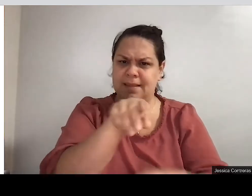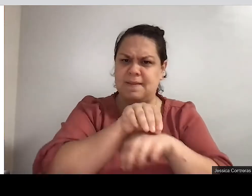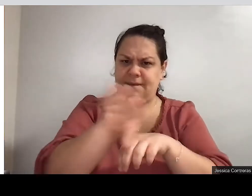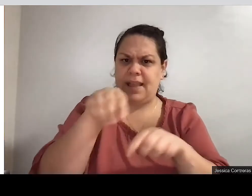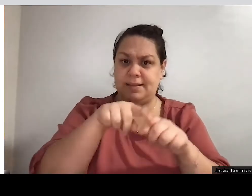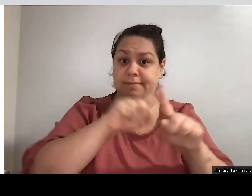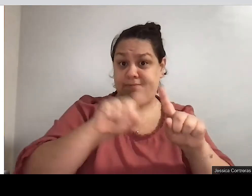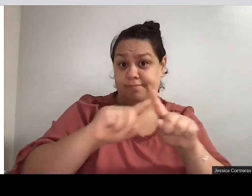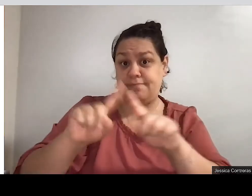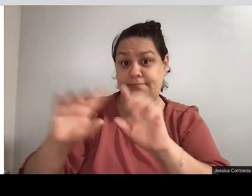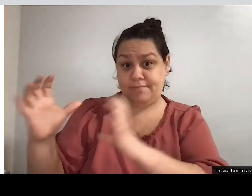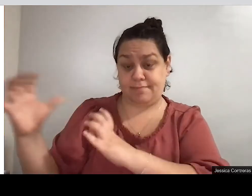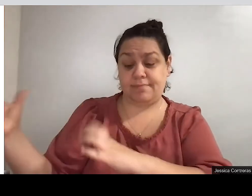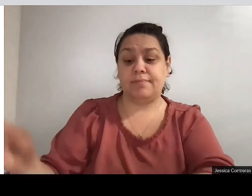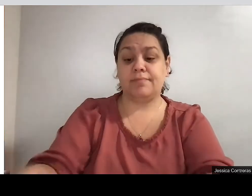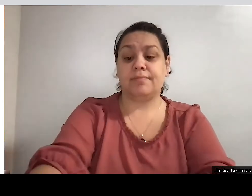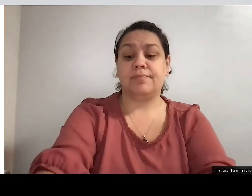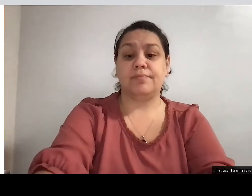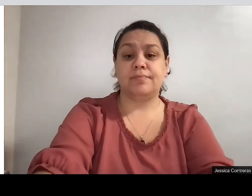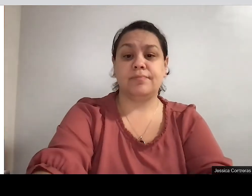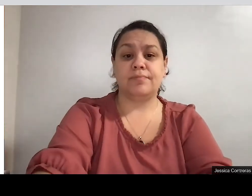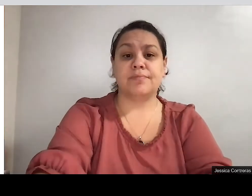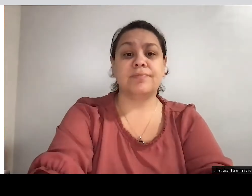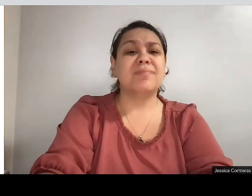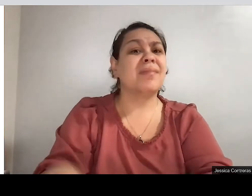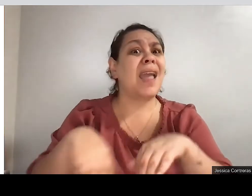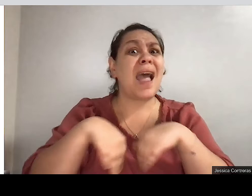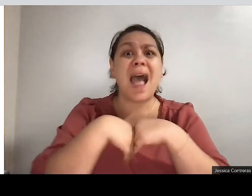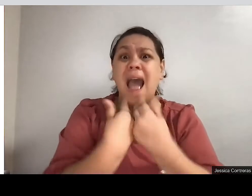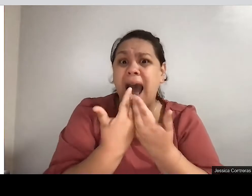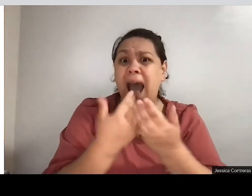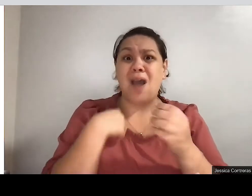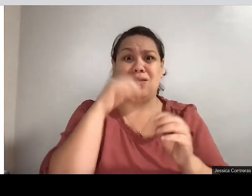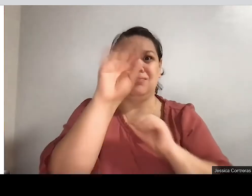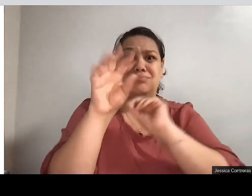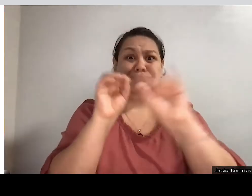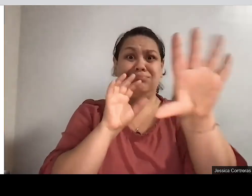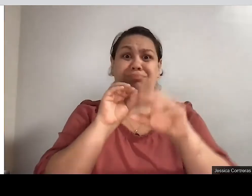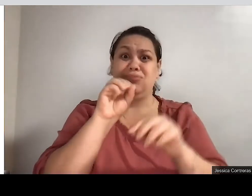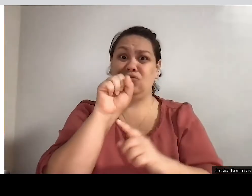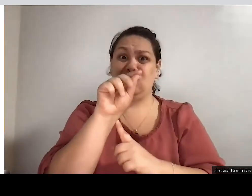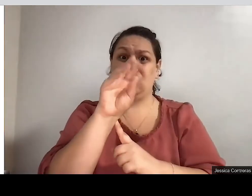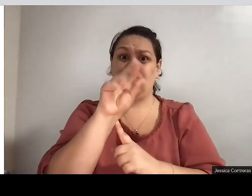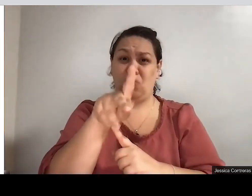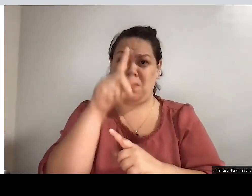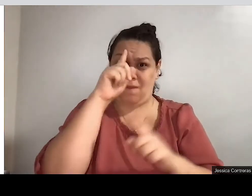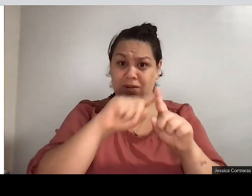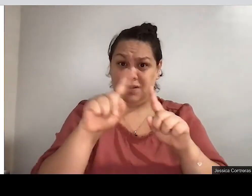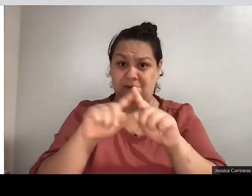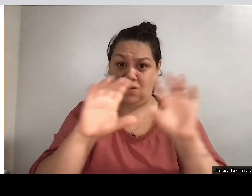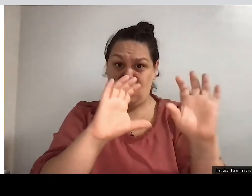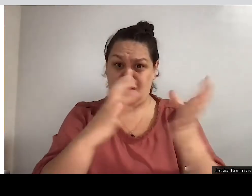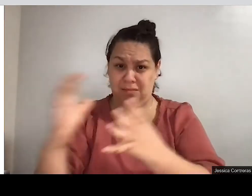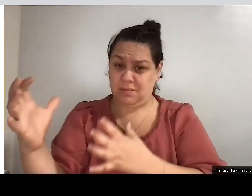This research studies the Stroop effect in different groups of people. So, how did they do this?